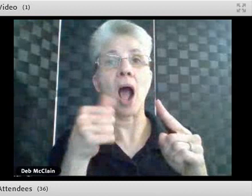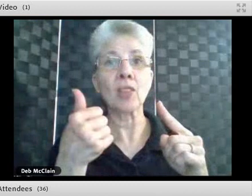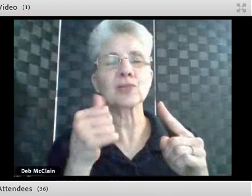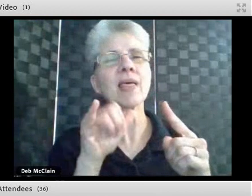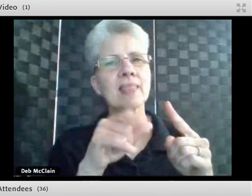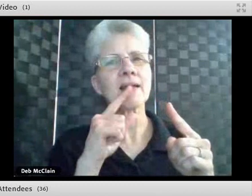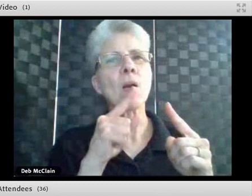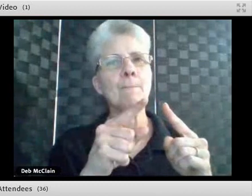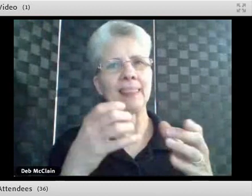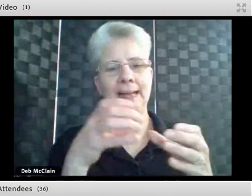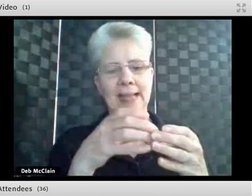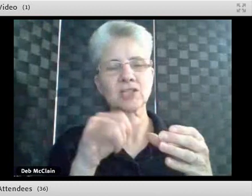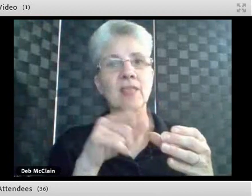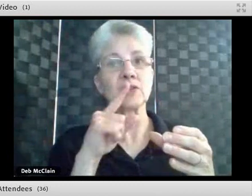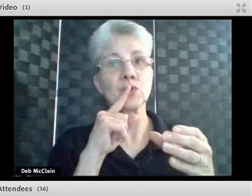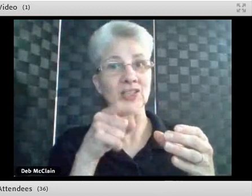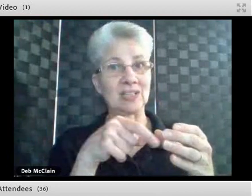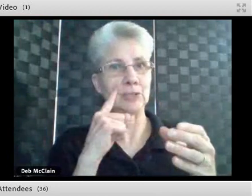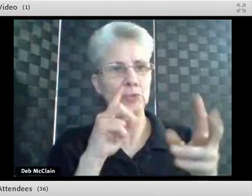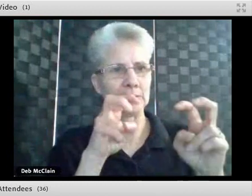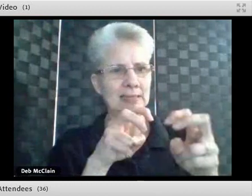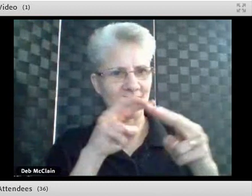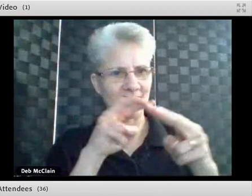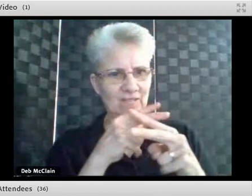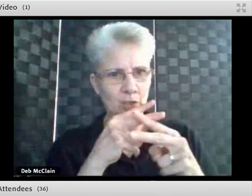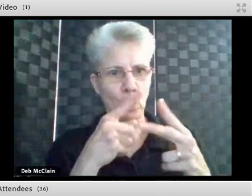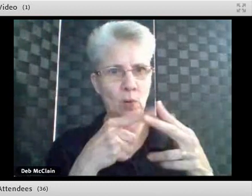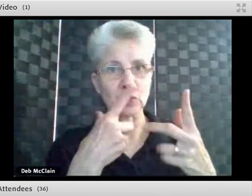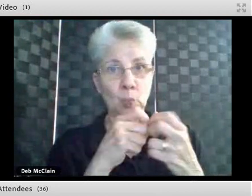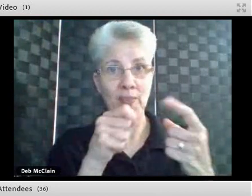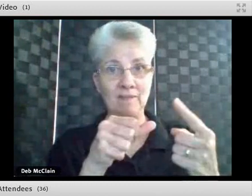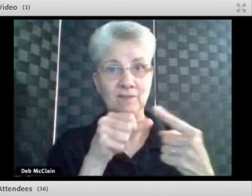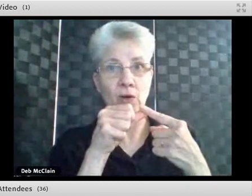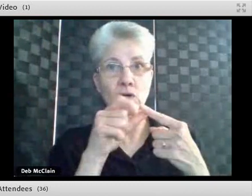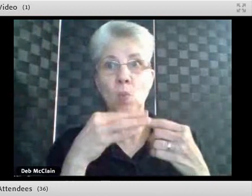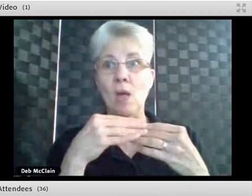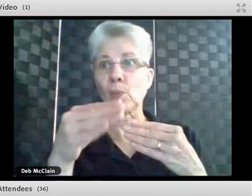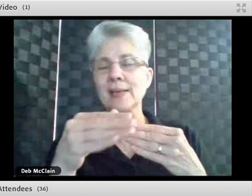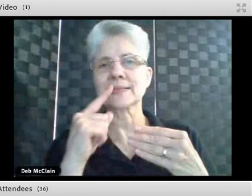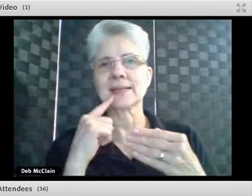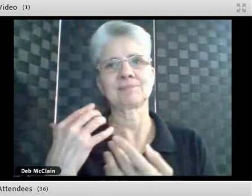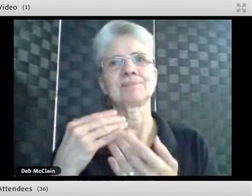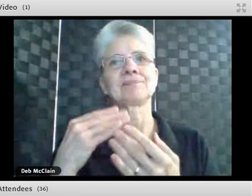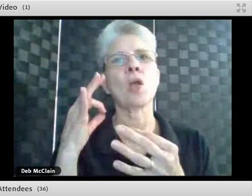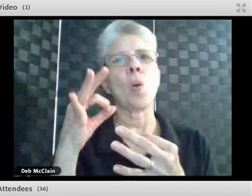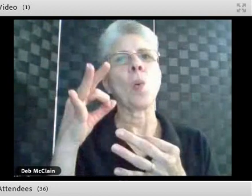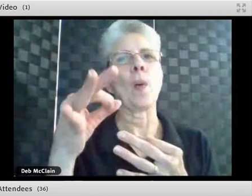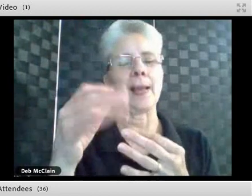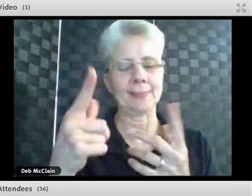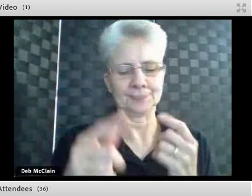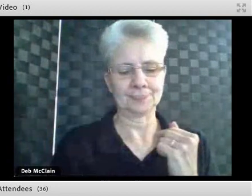and that could be the collection that you actually need to sit down and figure out what to do with while all the rest can kind of hang in stasis.